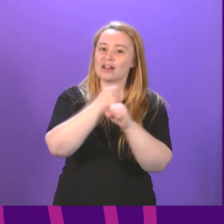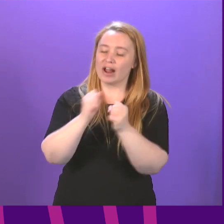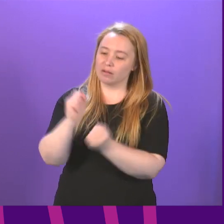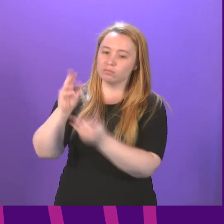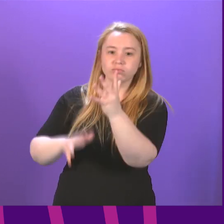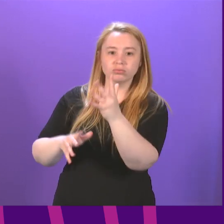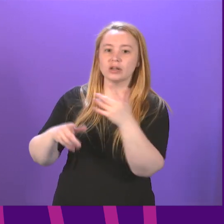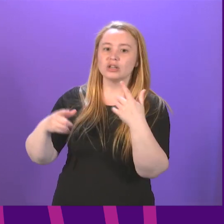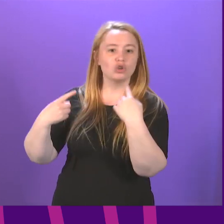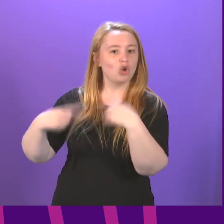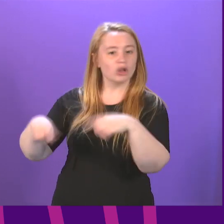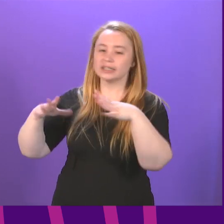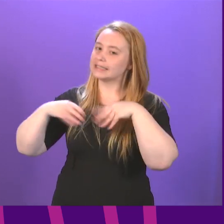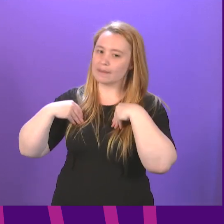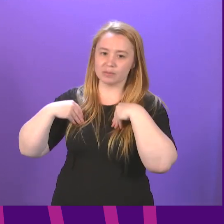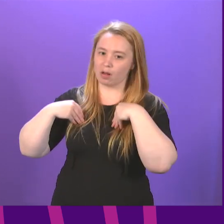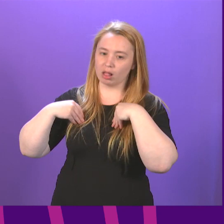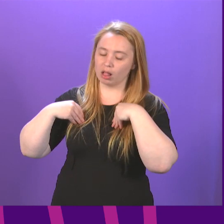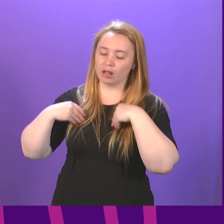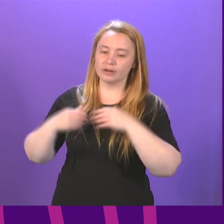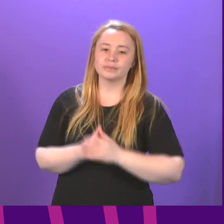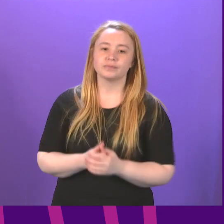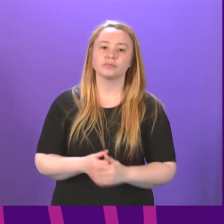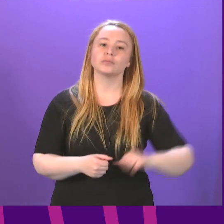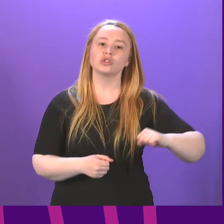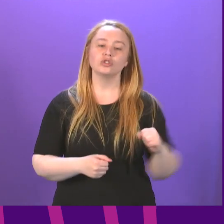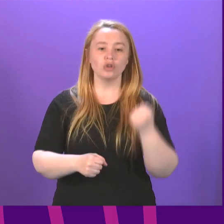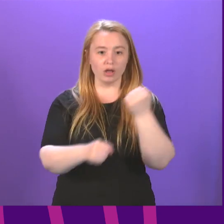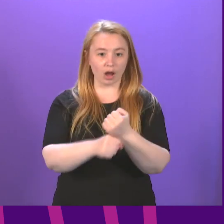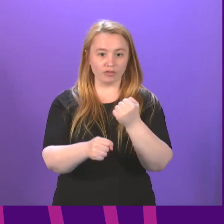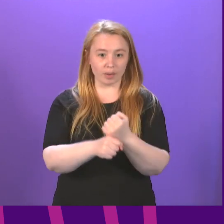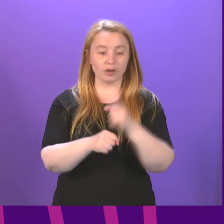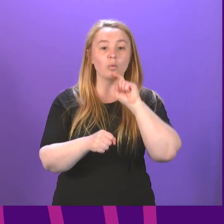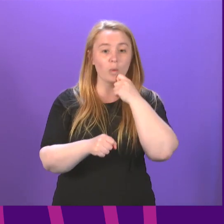exception, rather than the routine. The Scottish Government will continue to impress upon the